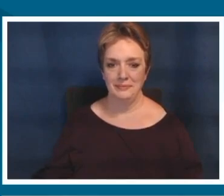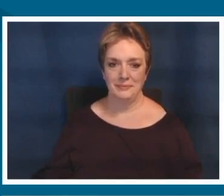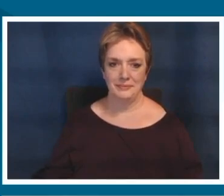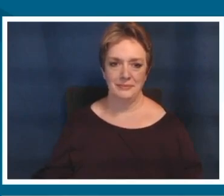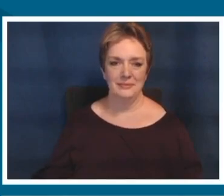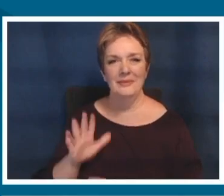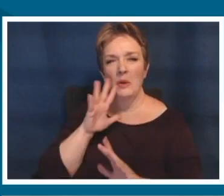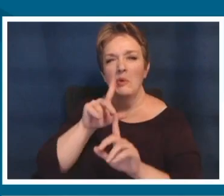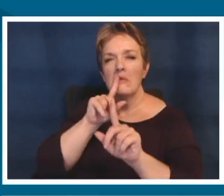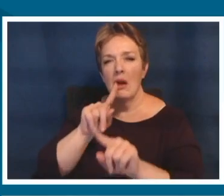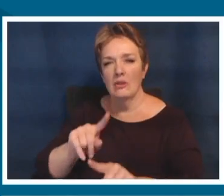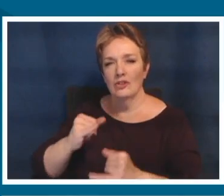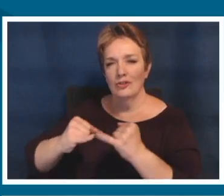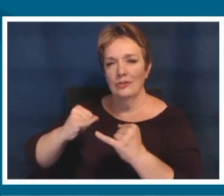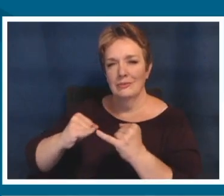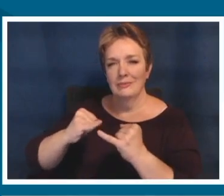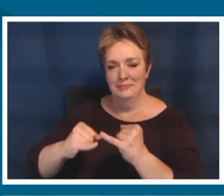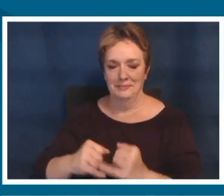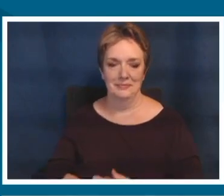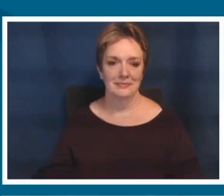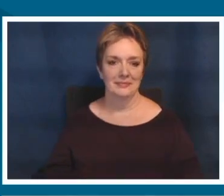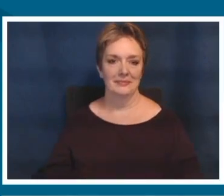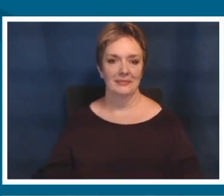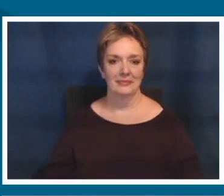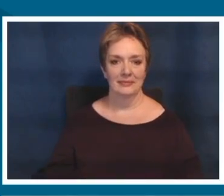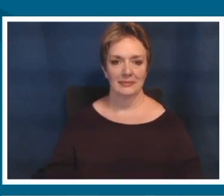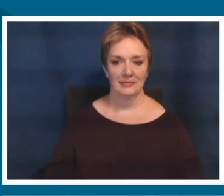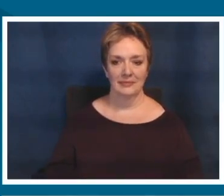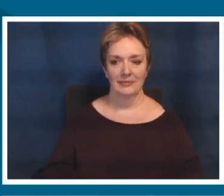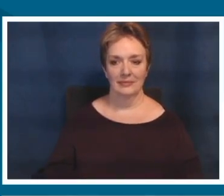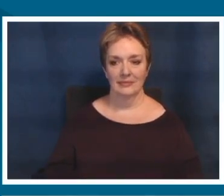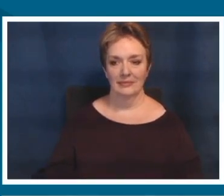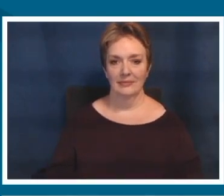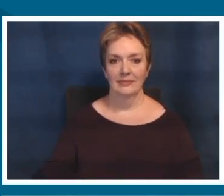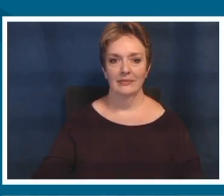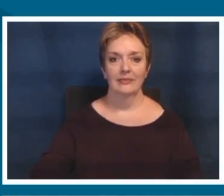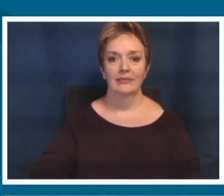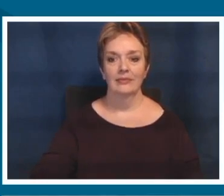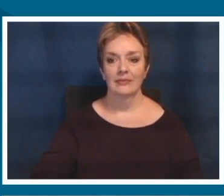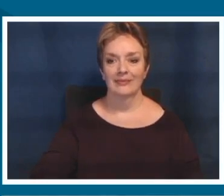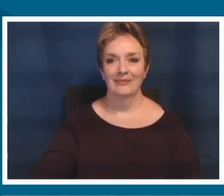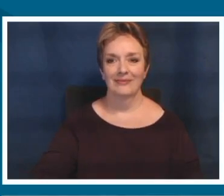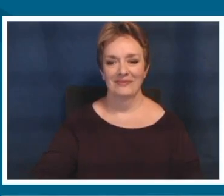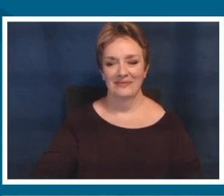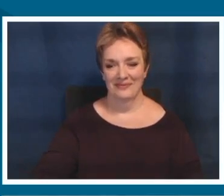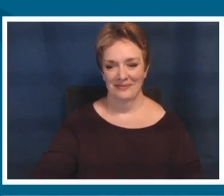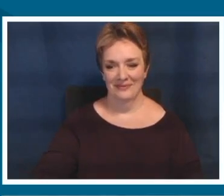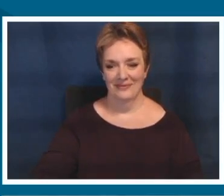all right this gets at the time question and honestly i feel like this is the